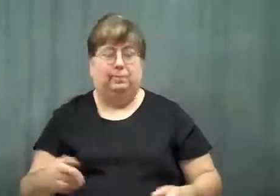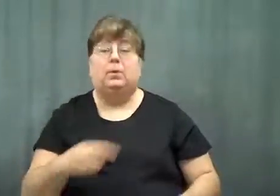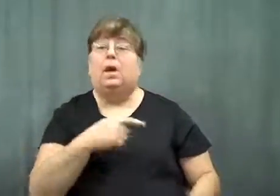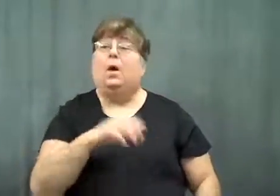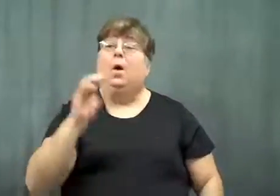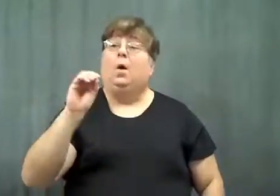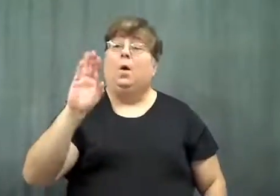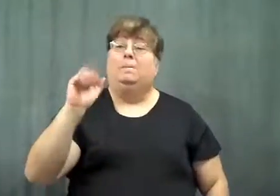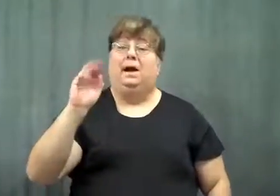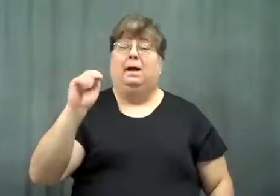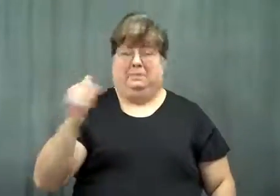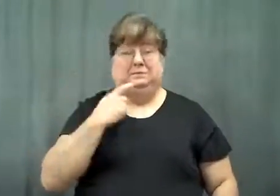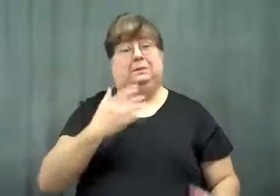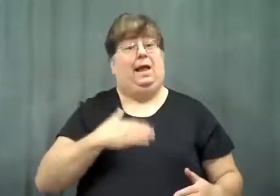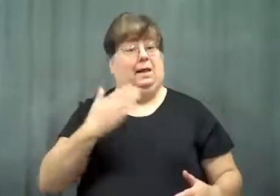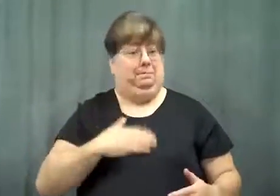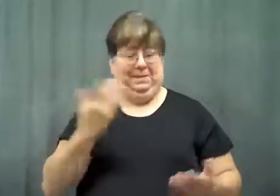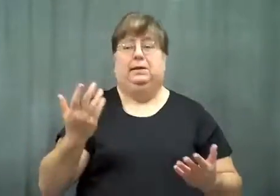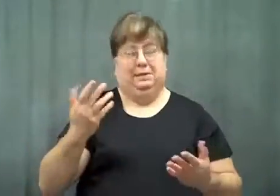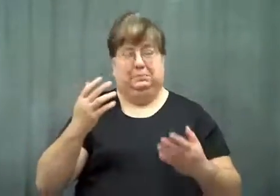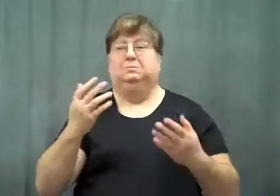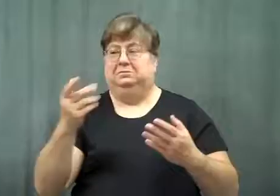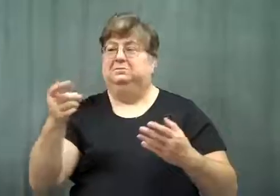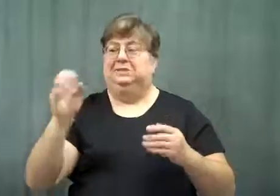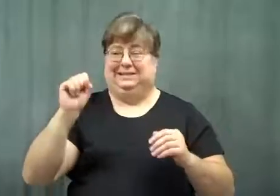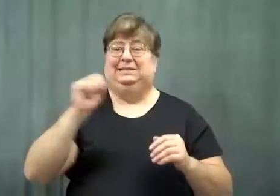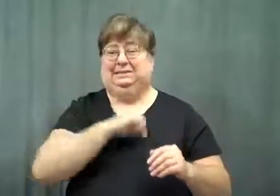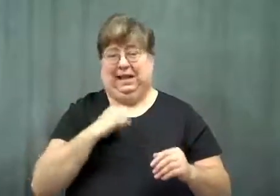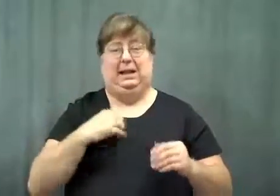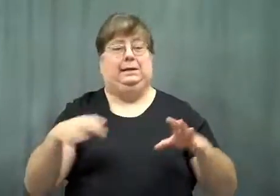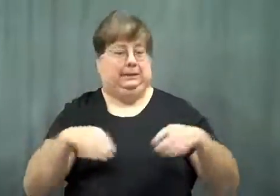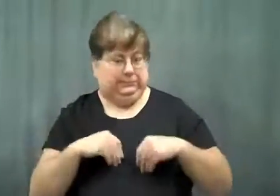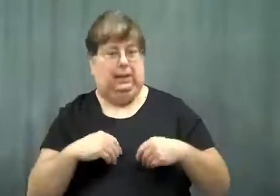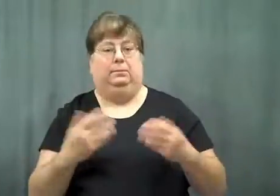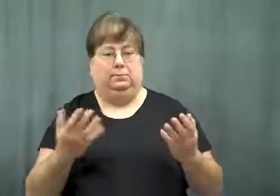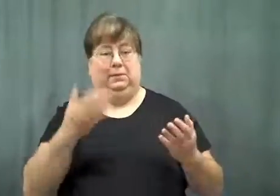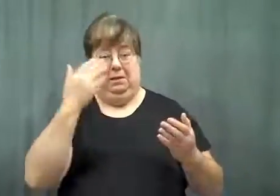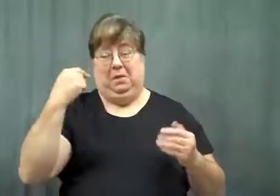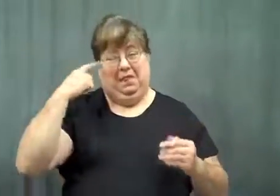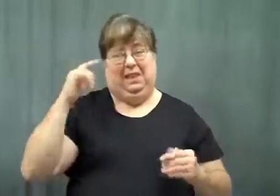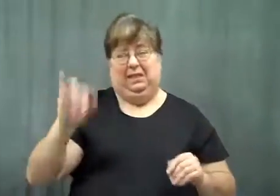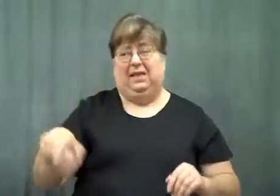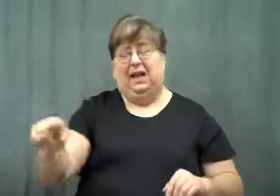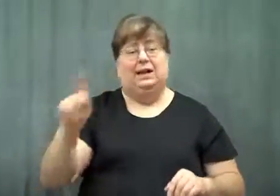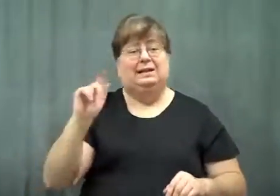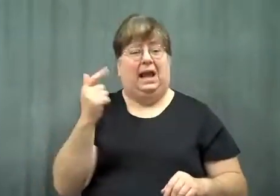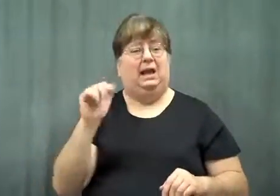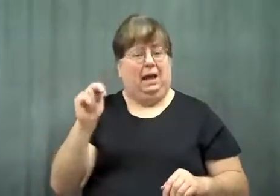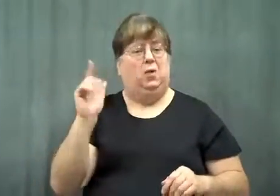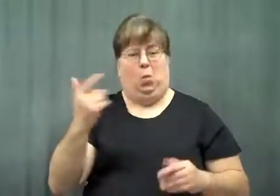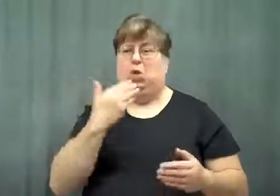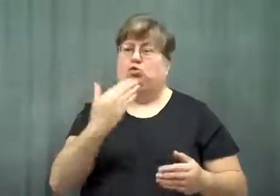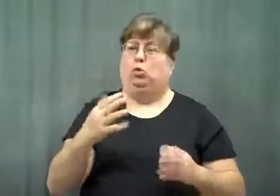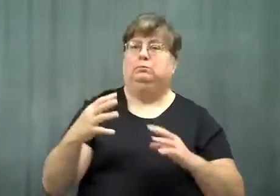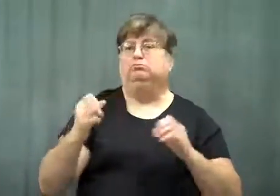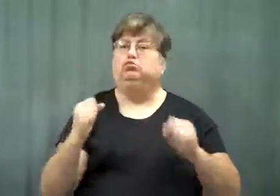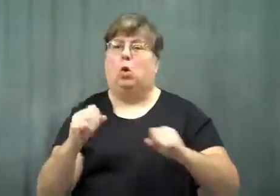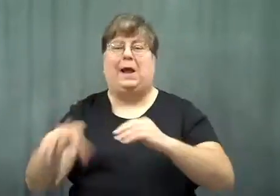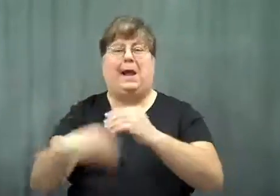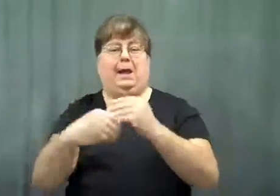Obama was happy the Senate confirmed Kagan as she would be a strong addition to the Court.